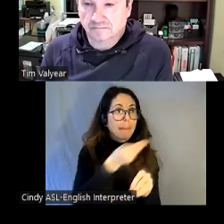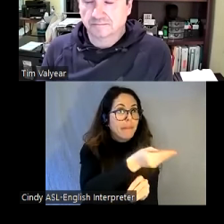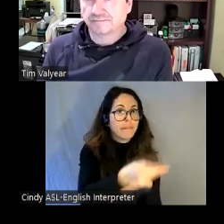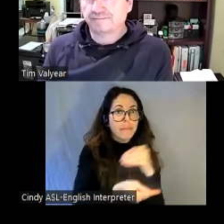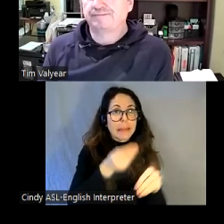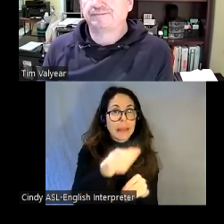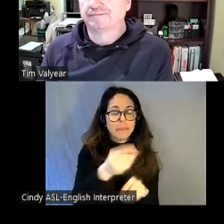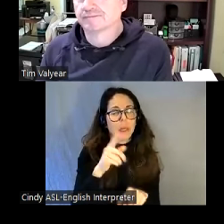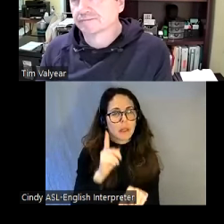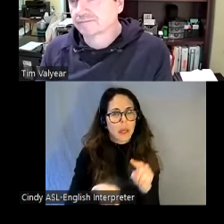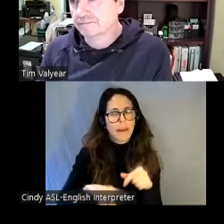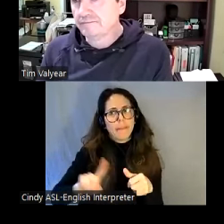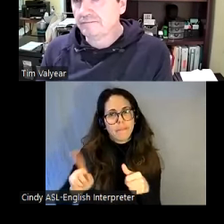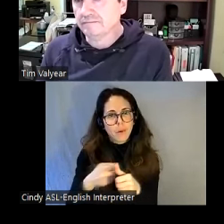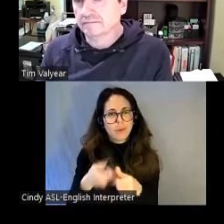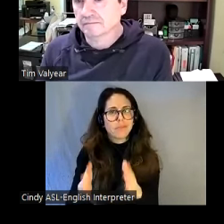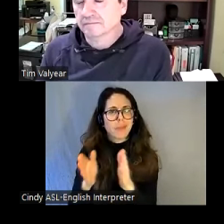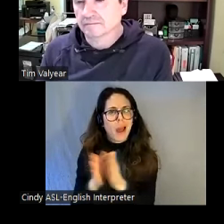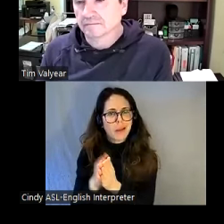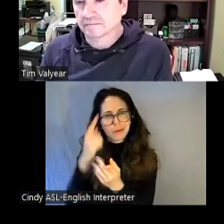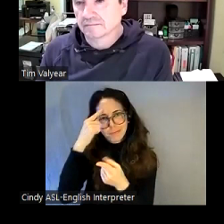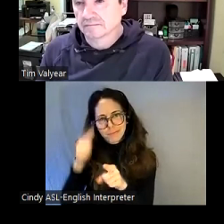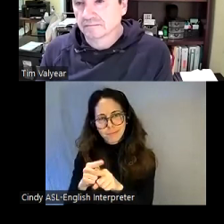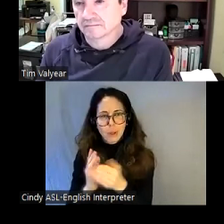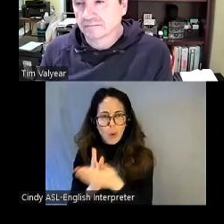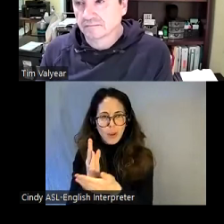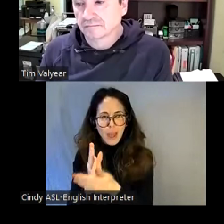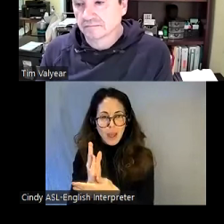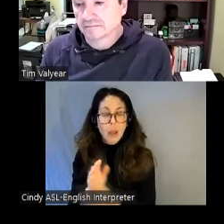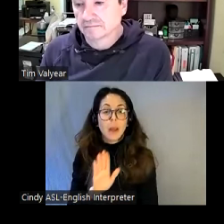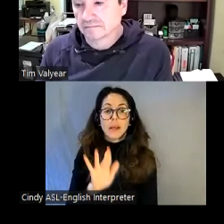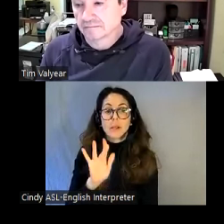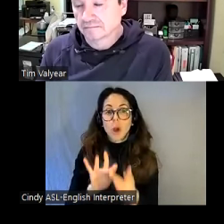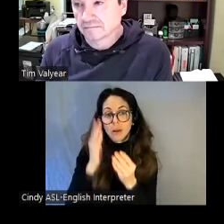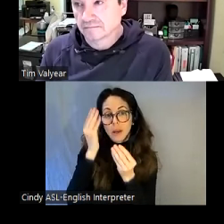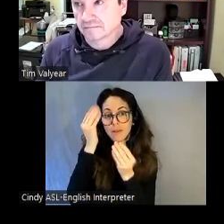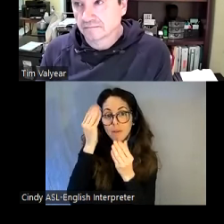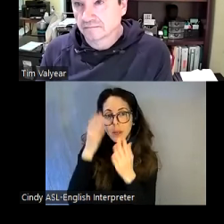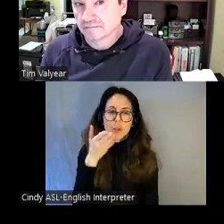Timothy Valyear, the owner of Integrity Care consultants.